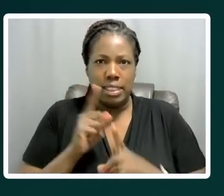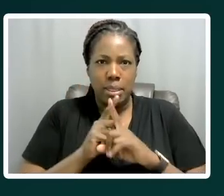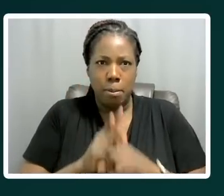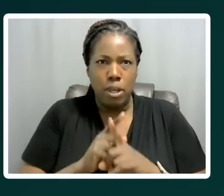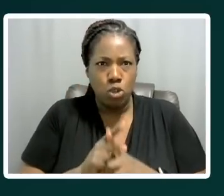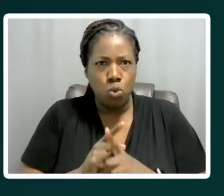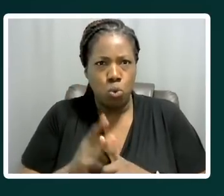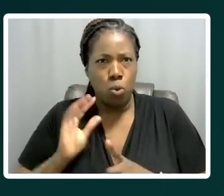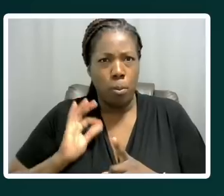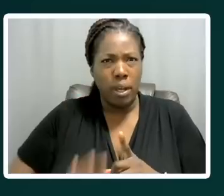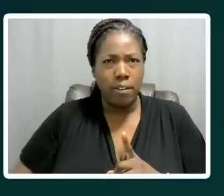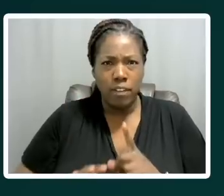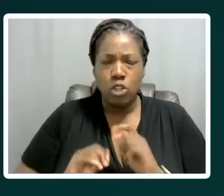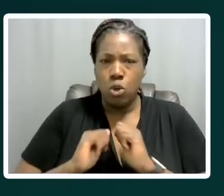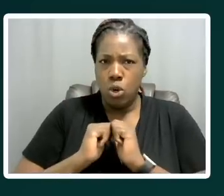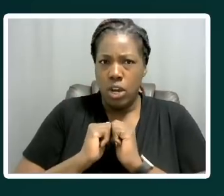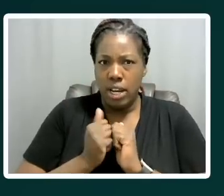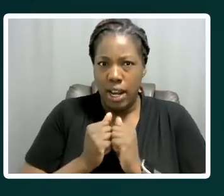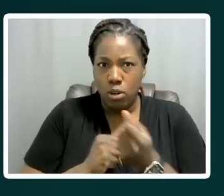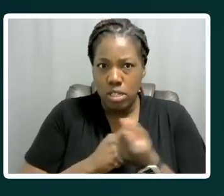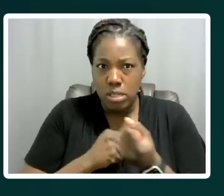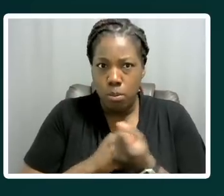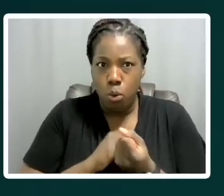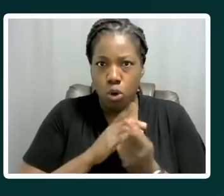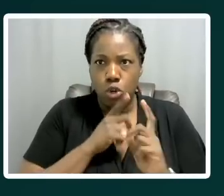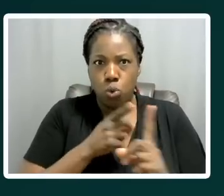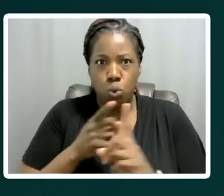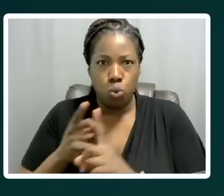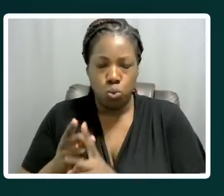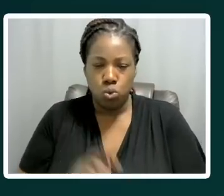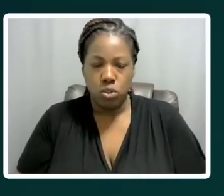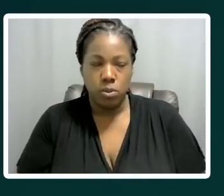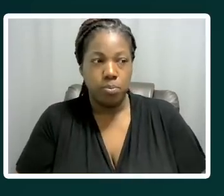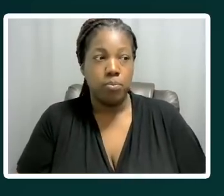important it is to have support in your goals. And finally, some of the e-books,